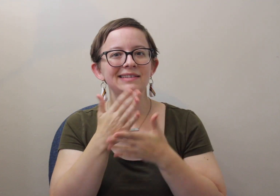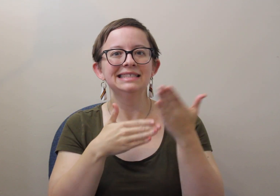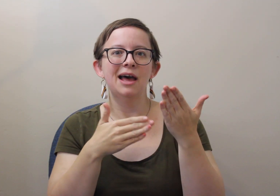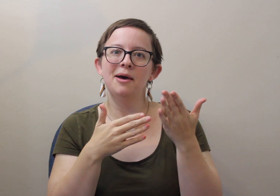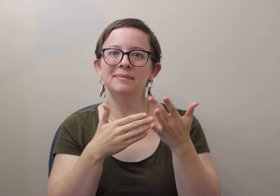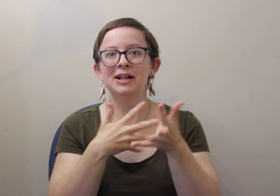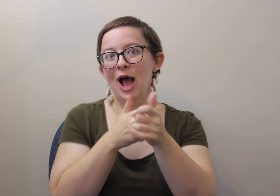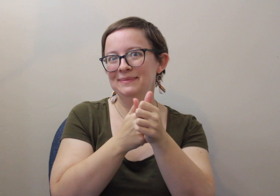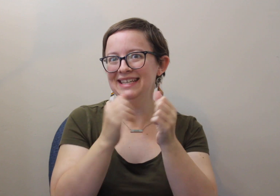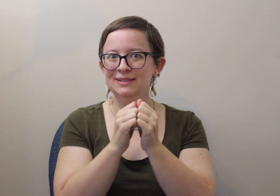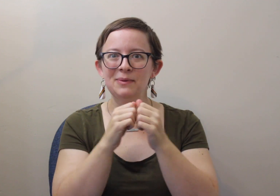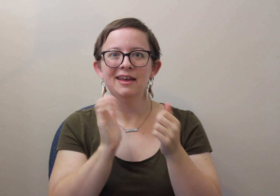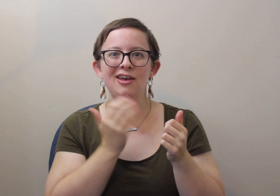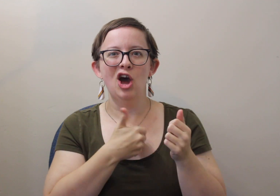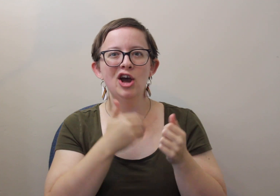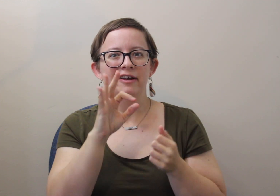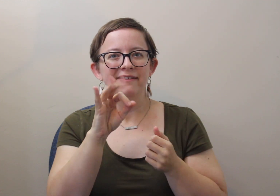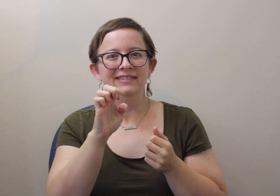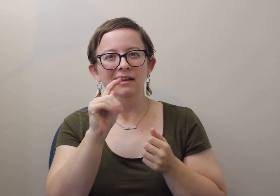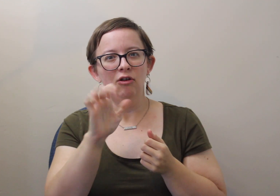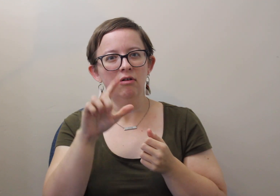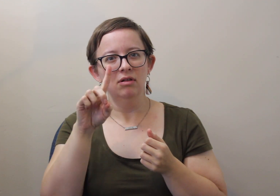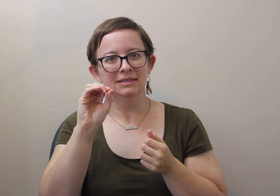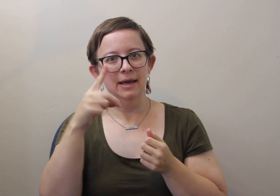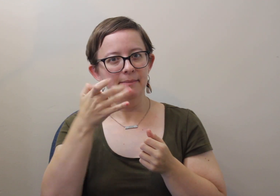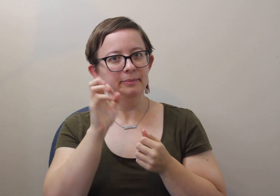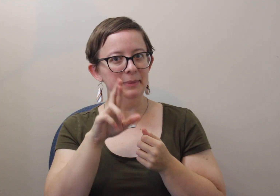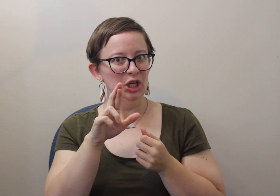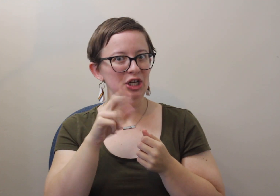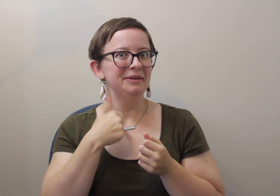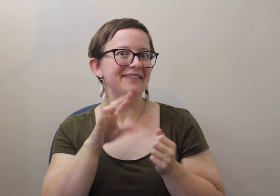in stories I'll have some like updates with our fetal doppler.